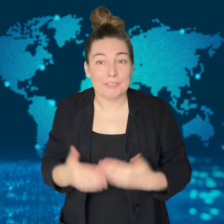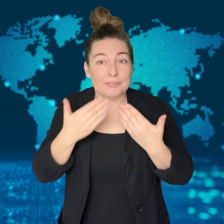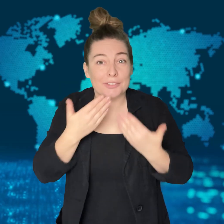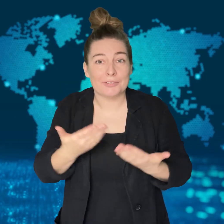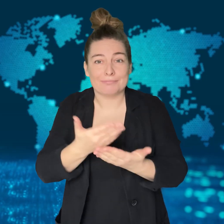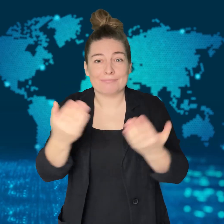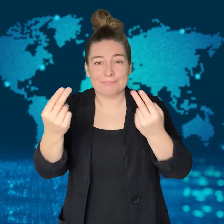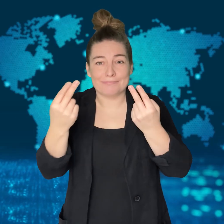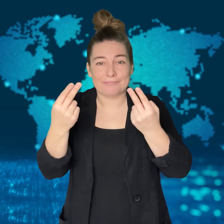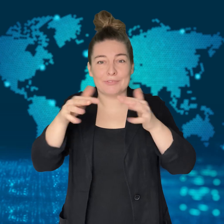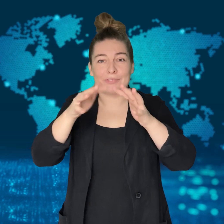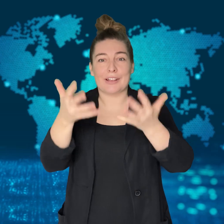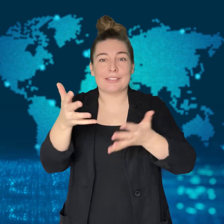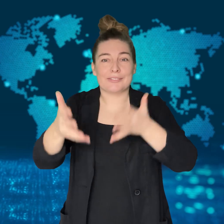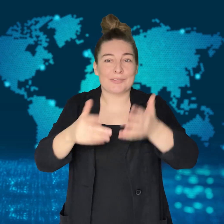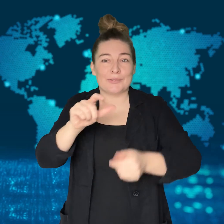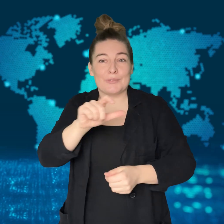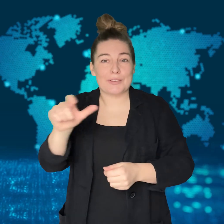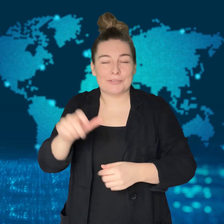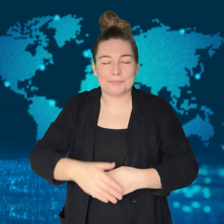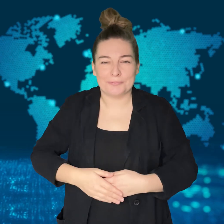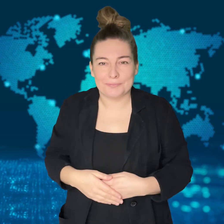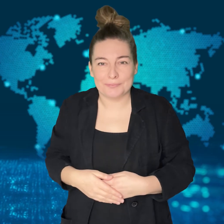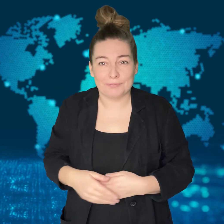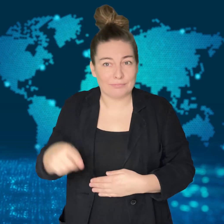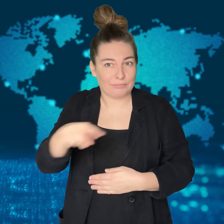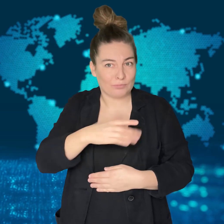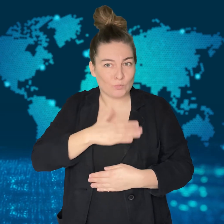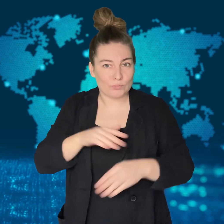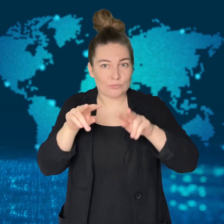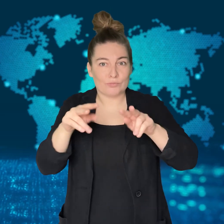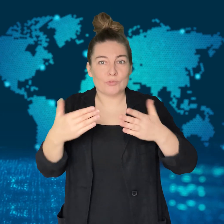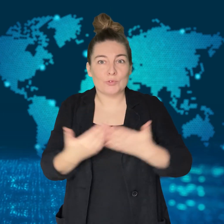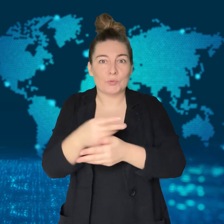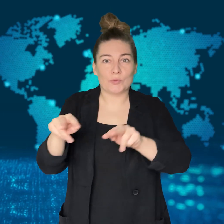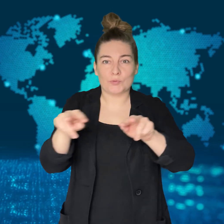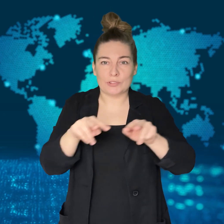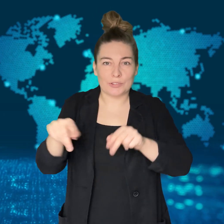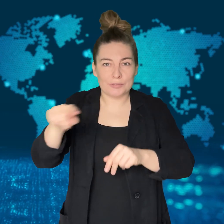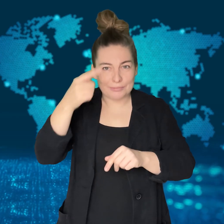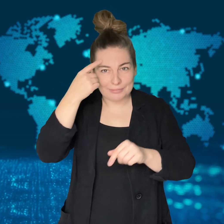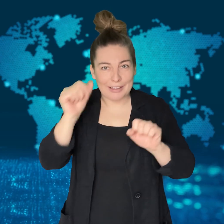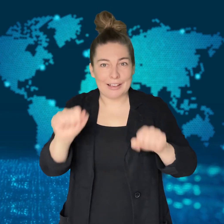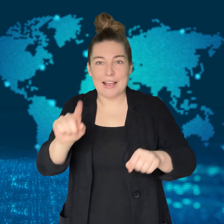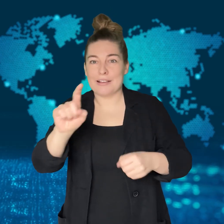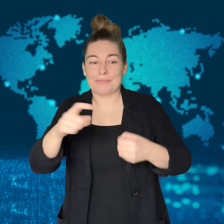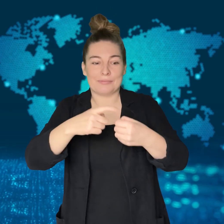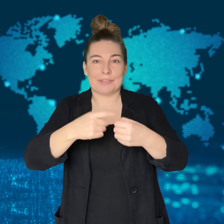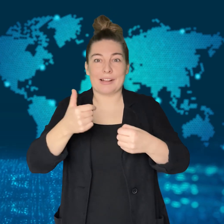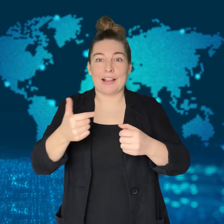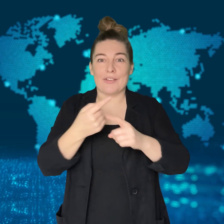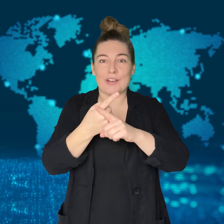Thank you for watching WorldSign Week. Don't forget to subscribe, like, and follow H3 World TV to